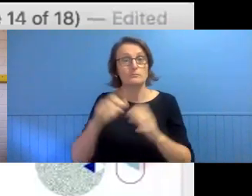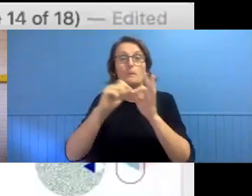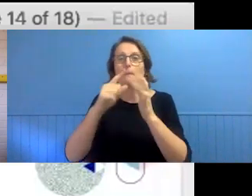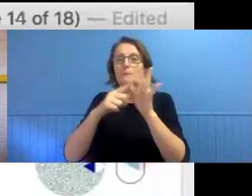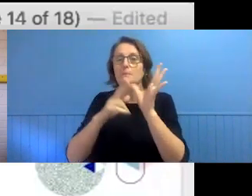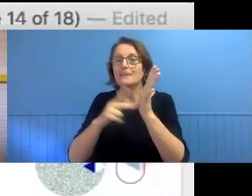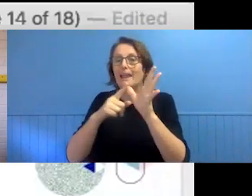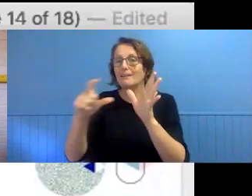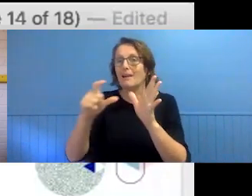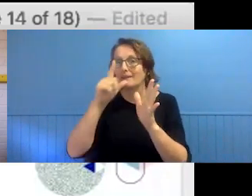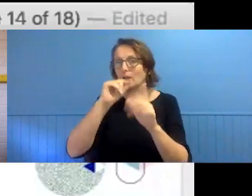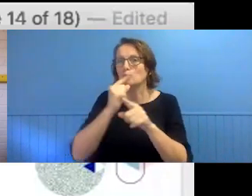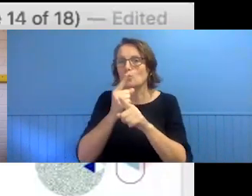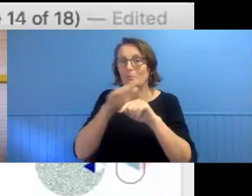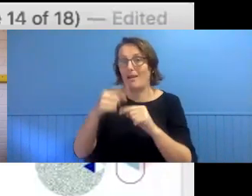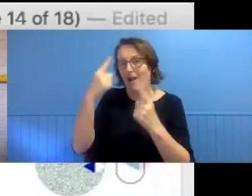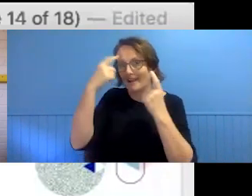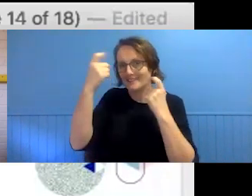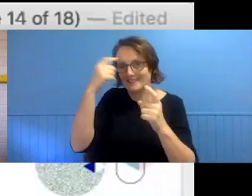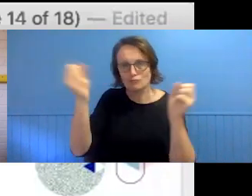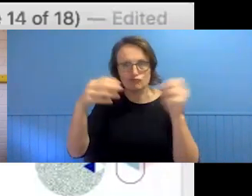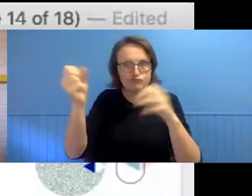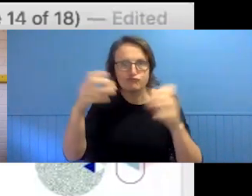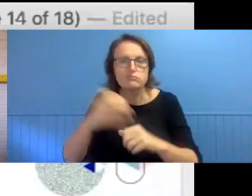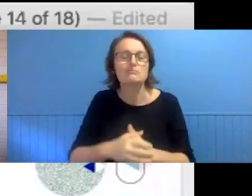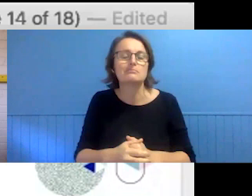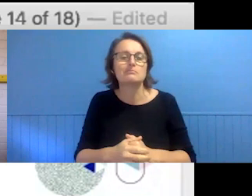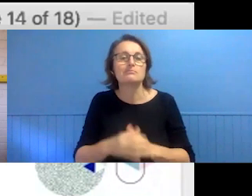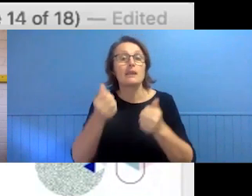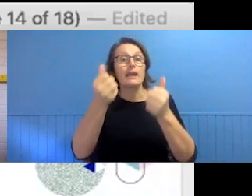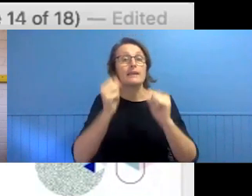that I think one of the burning questions we're all asking right now